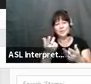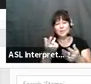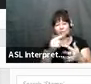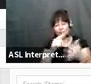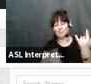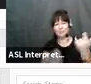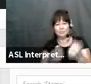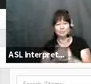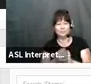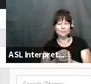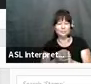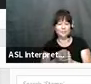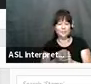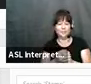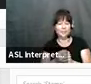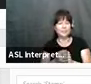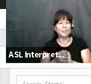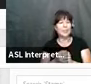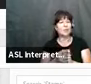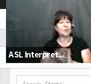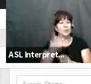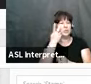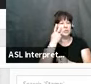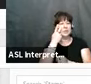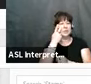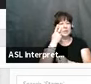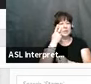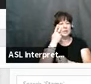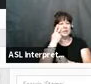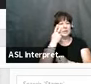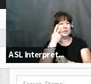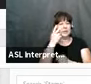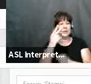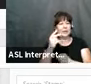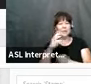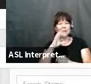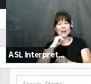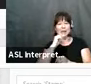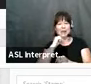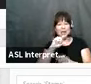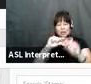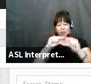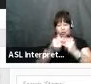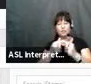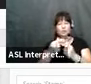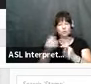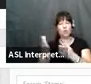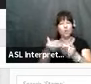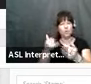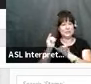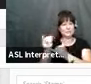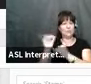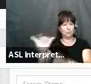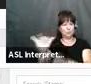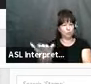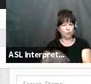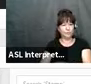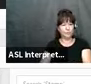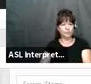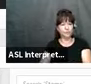So there's very similar trends seen in cases by age group between us and Monterey County. So again, what's our take away from all this?